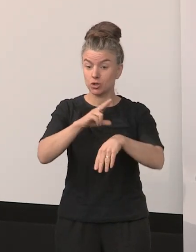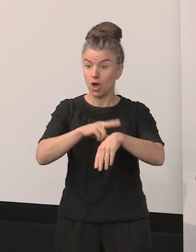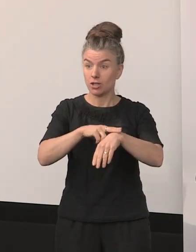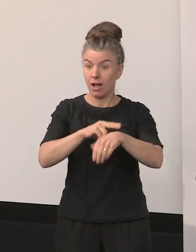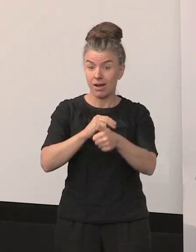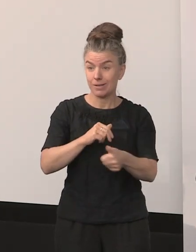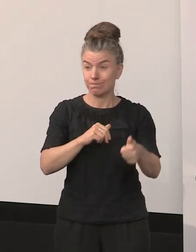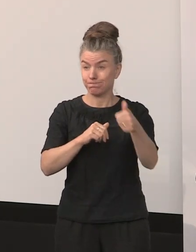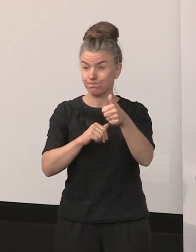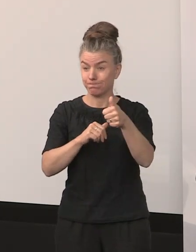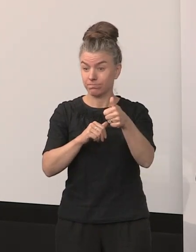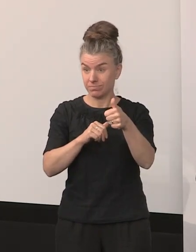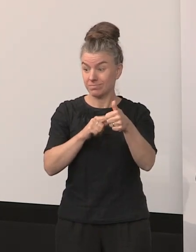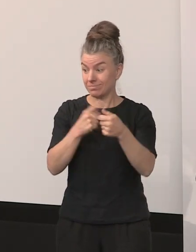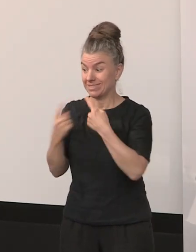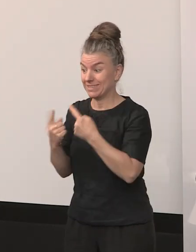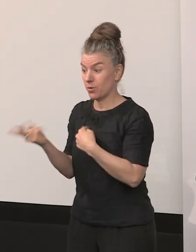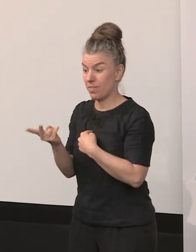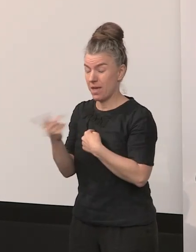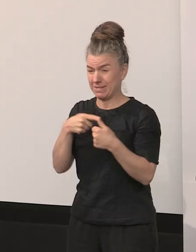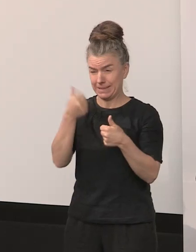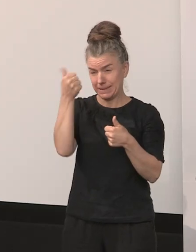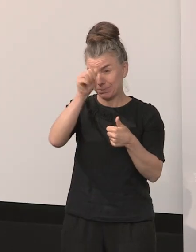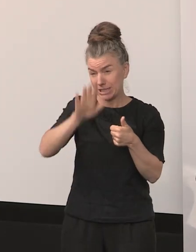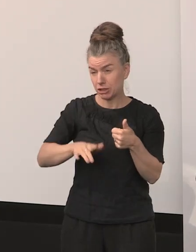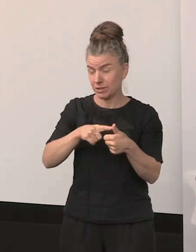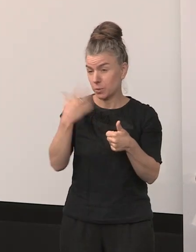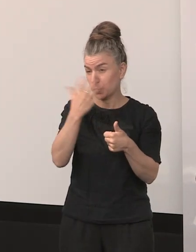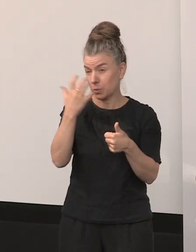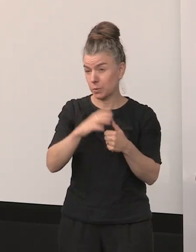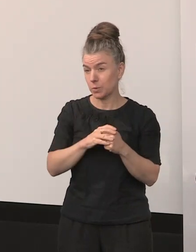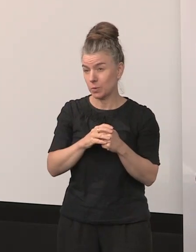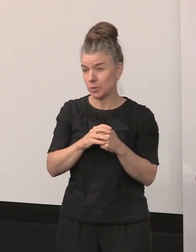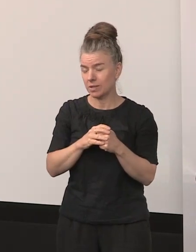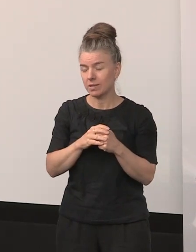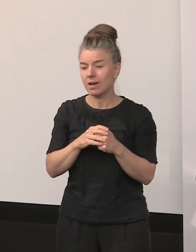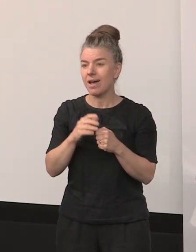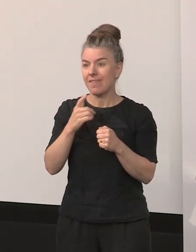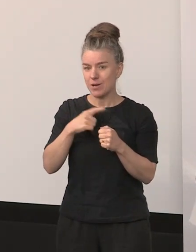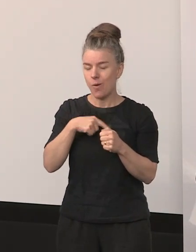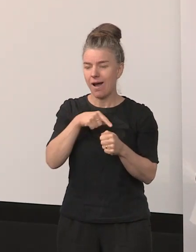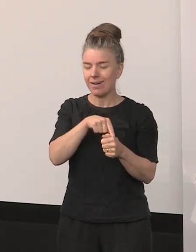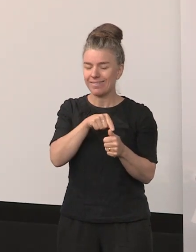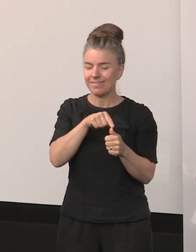full information. And as I've said - and the medical officer of Health involved here is one